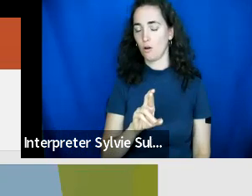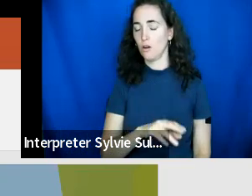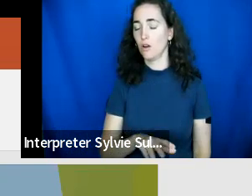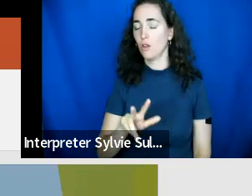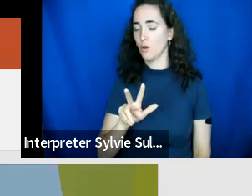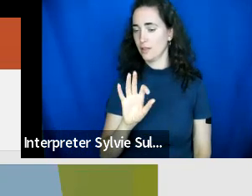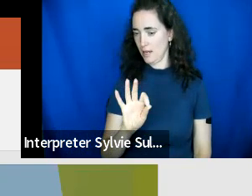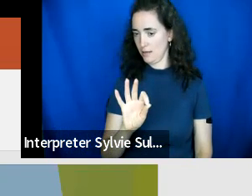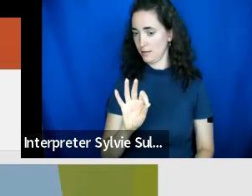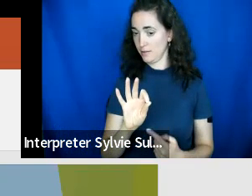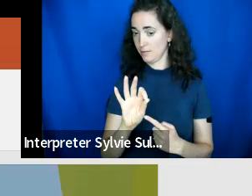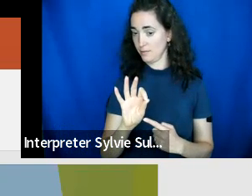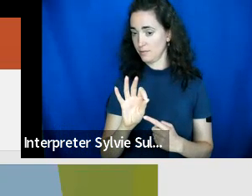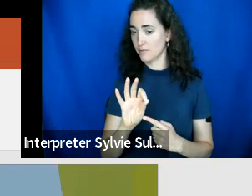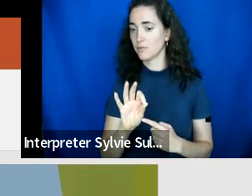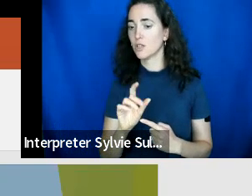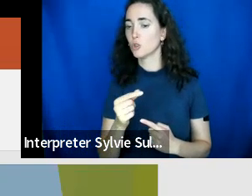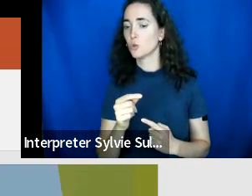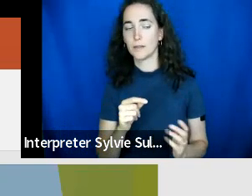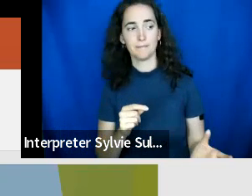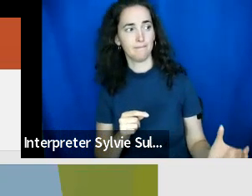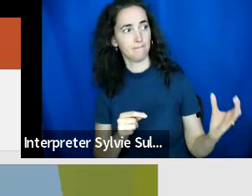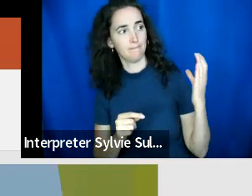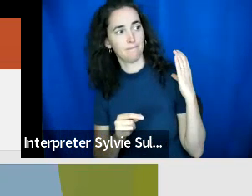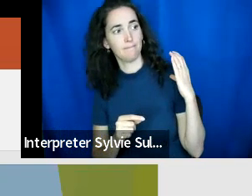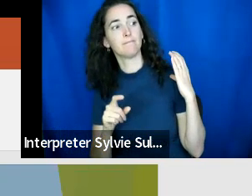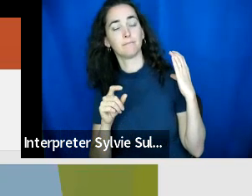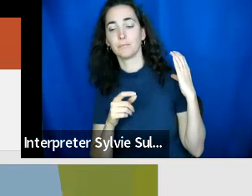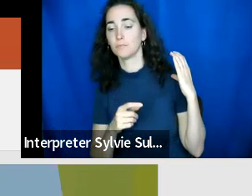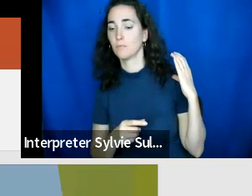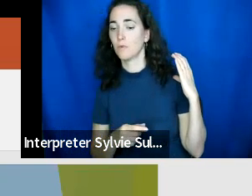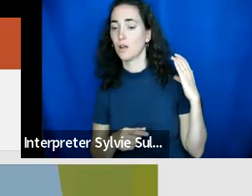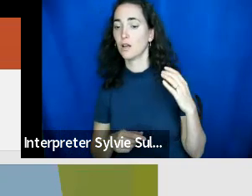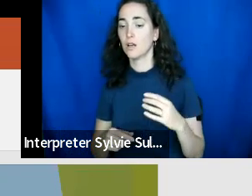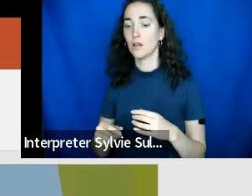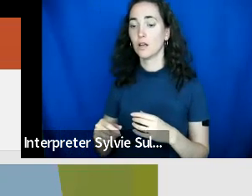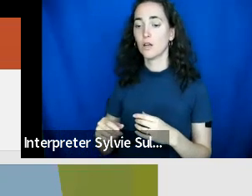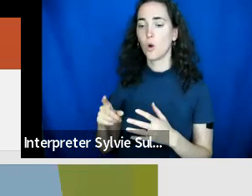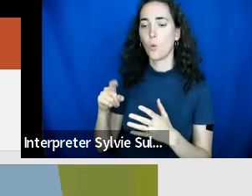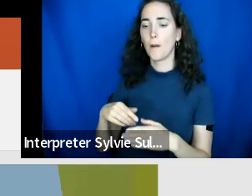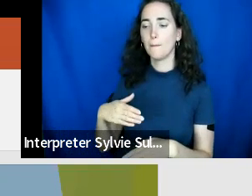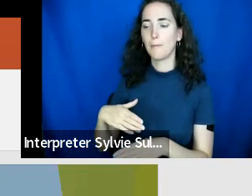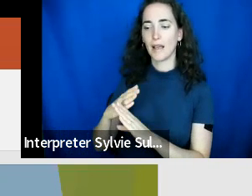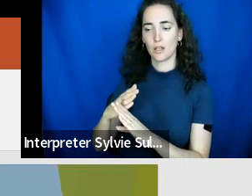That asked the Department to study and make recommendations for barriers to hiring direct support.